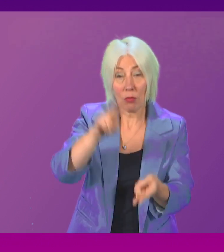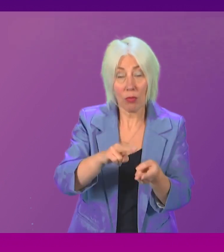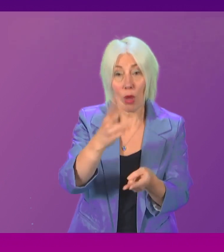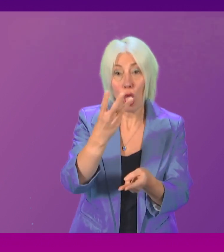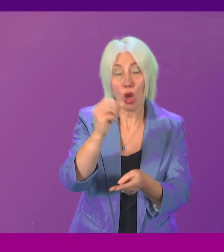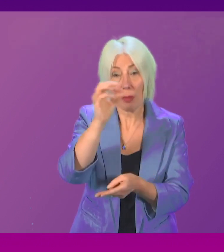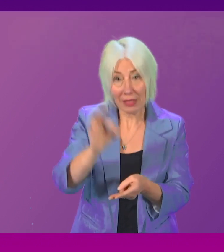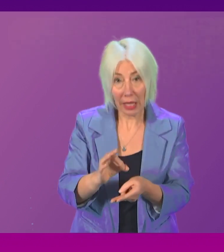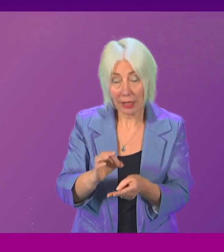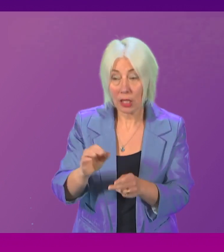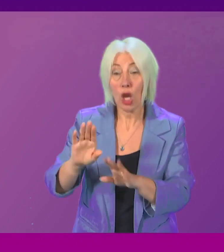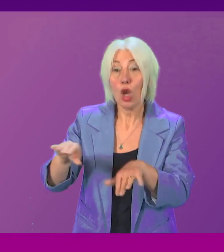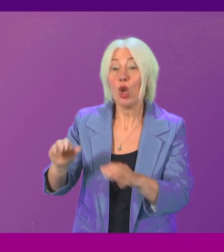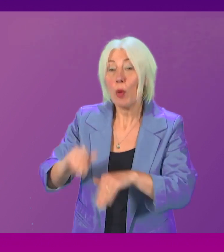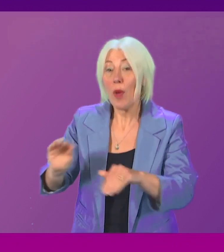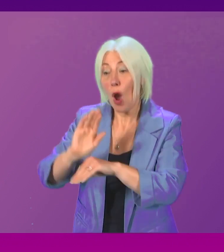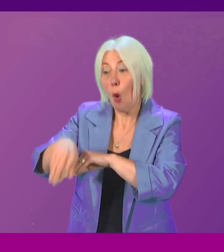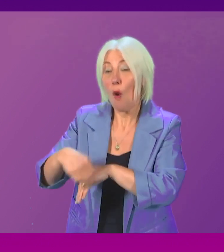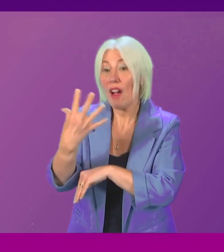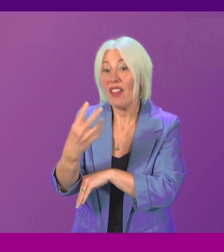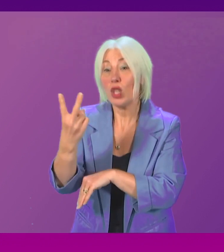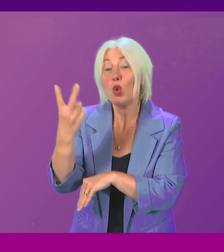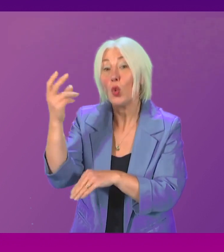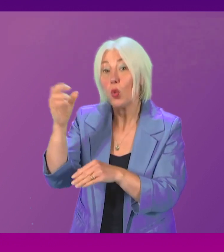the number waiting over 52 weeks has decreased by more than 40 per cent.